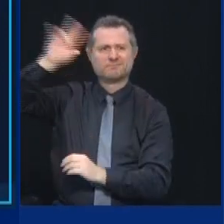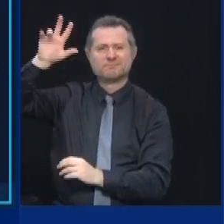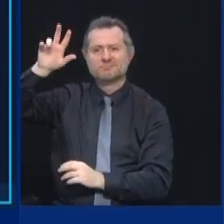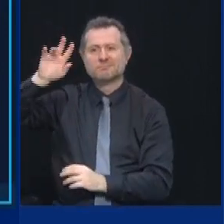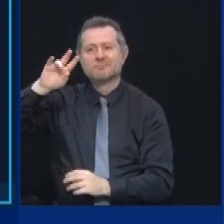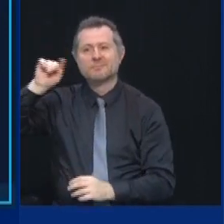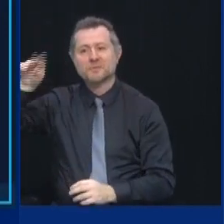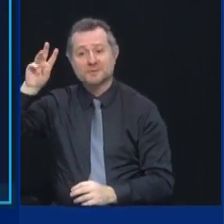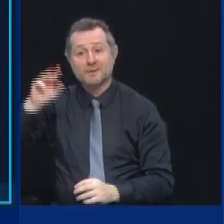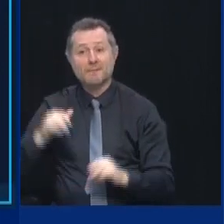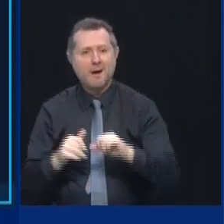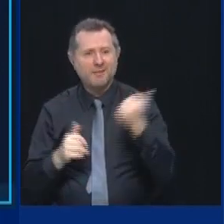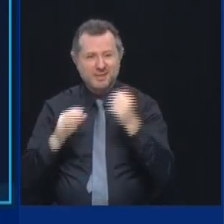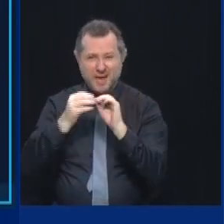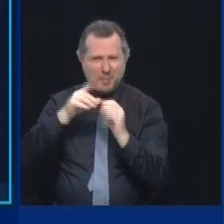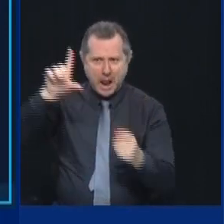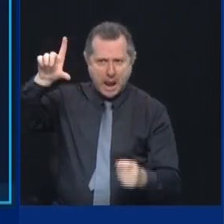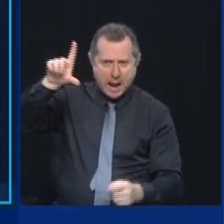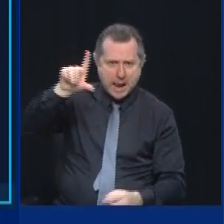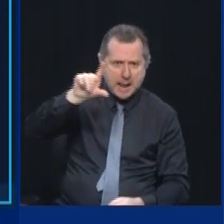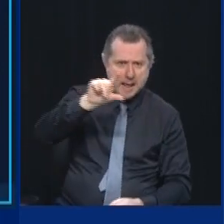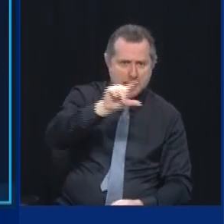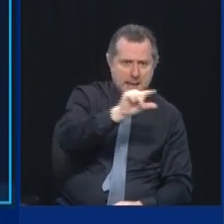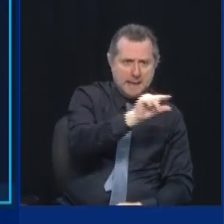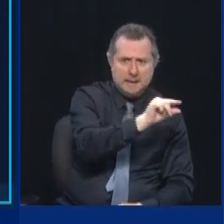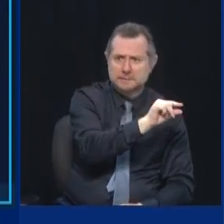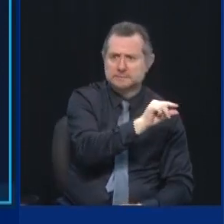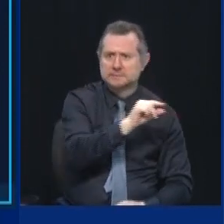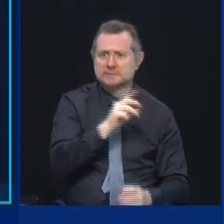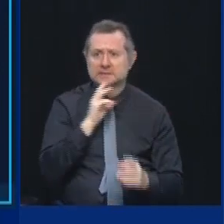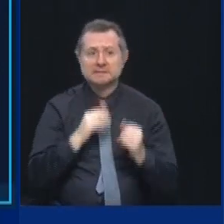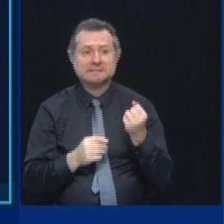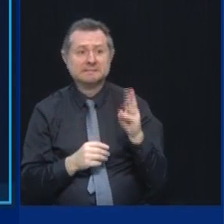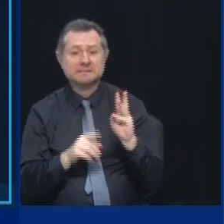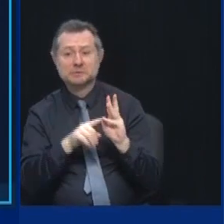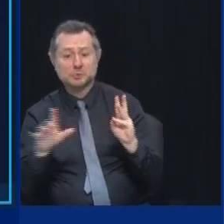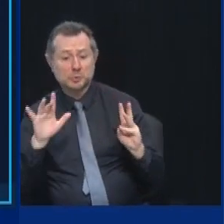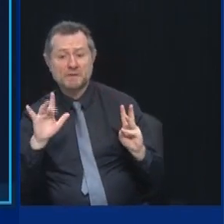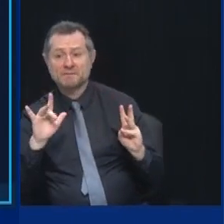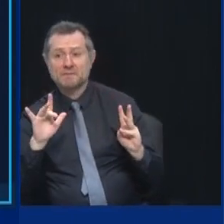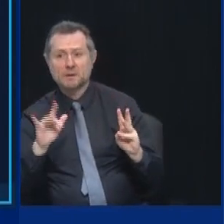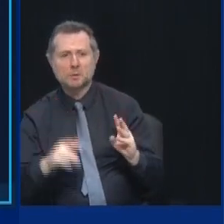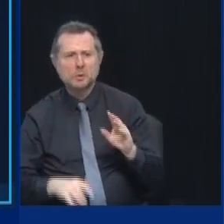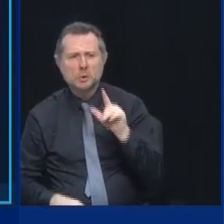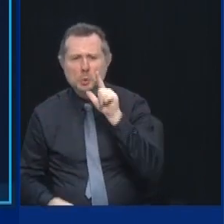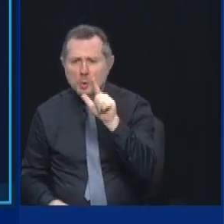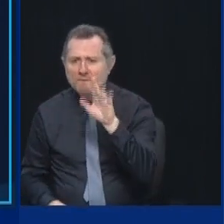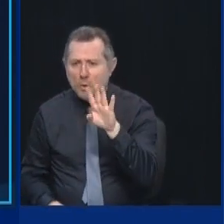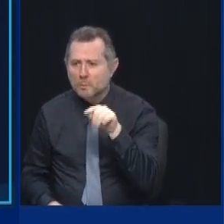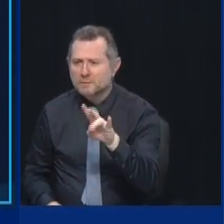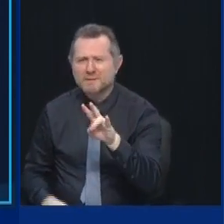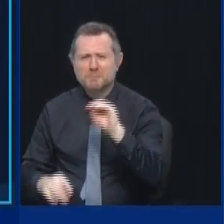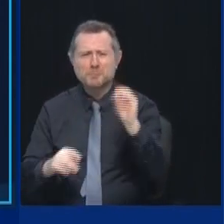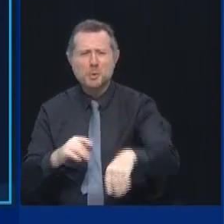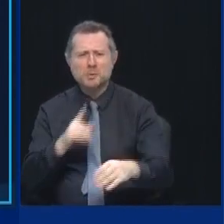DEALING WITH. 65 TO 74 IS THE HIGHEST POPULATION RATE WHICH MAKES